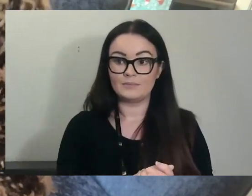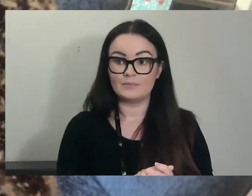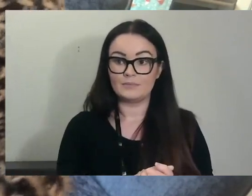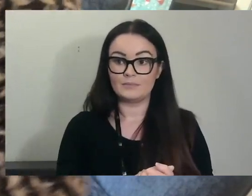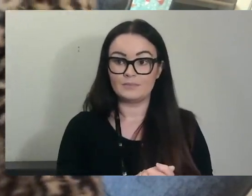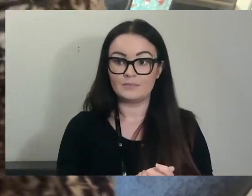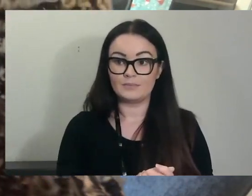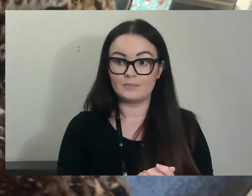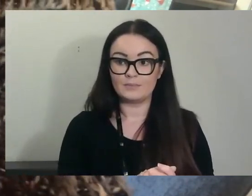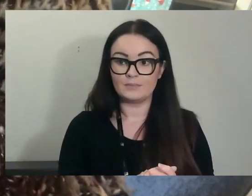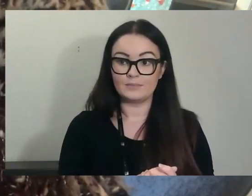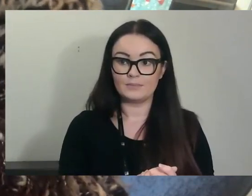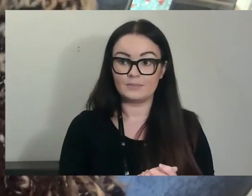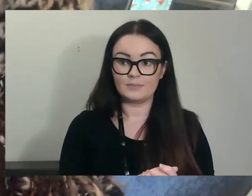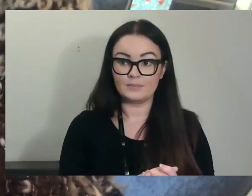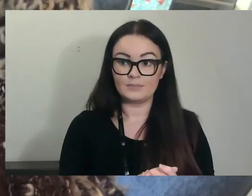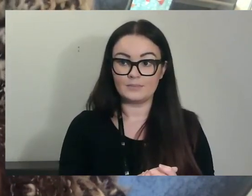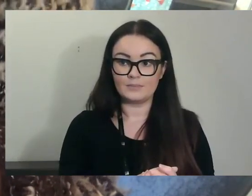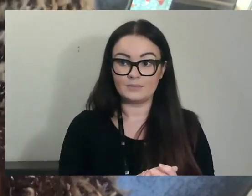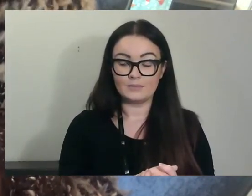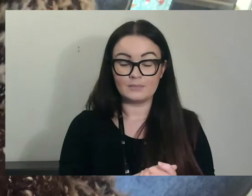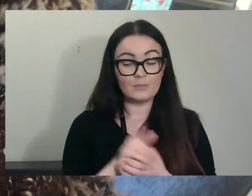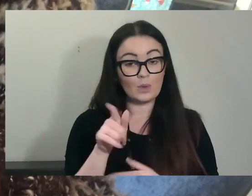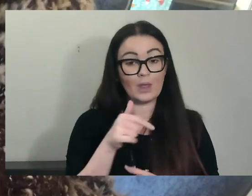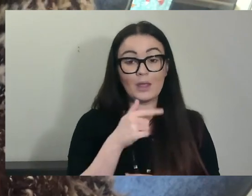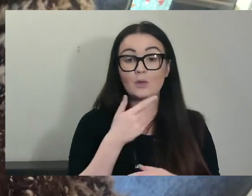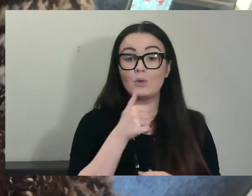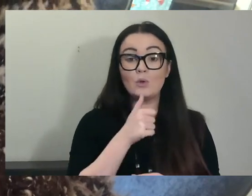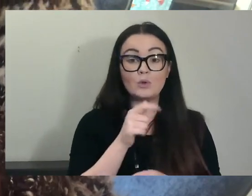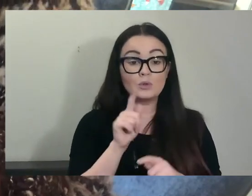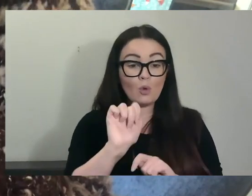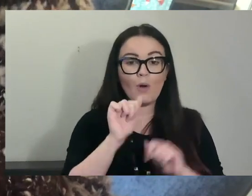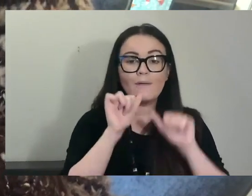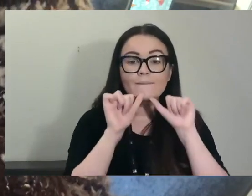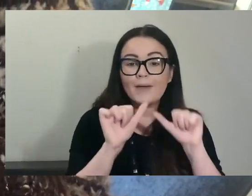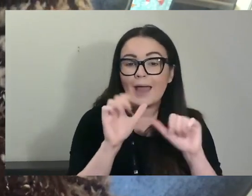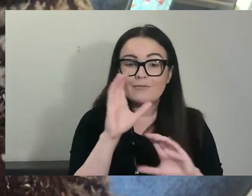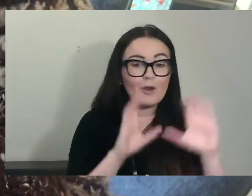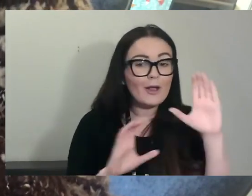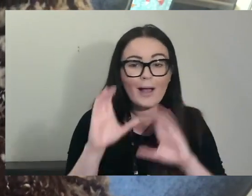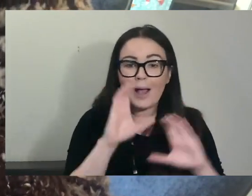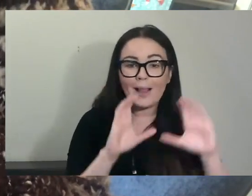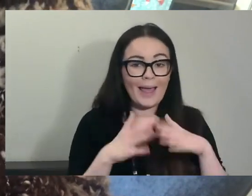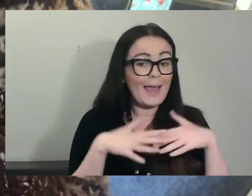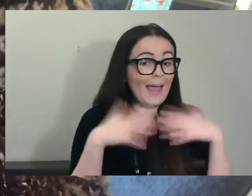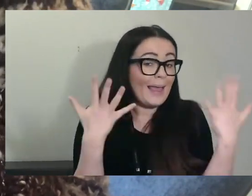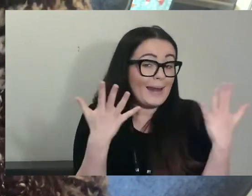the red paint and you can use whatever colours you want for this if you're following me with